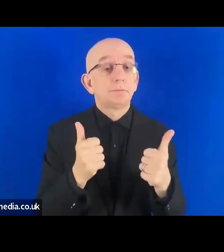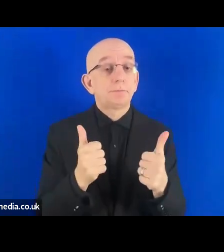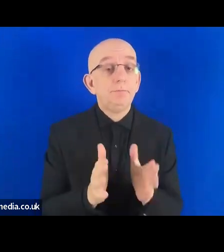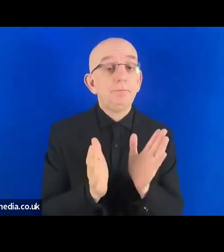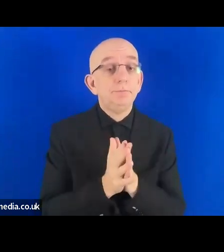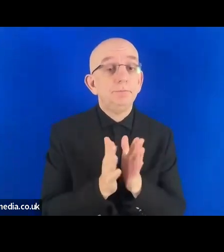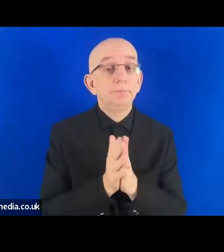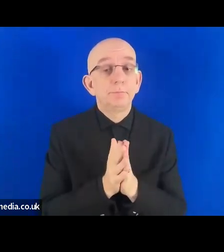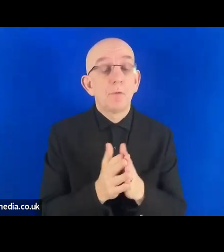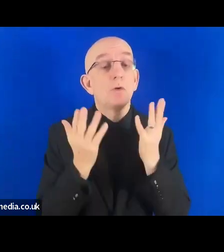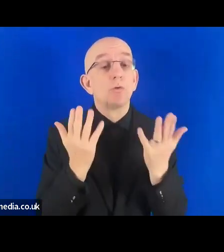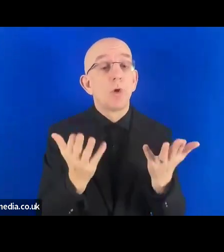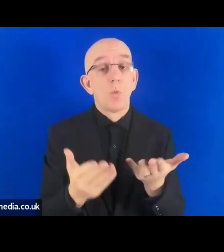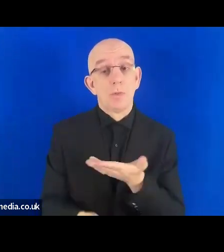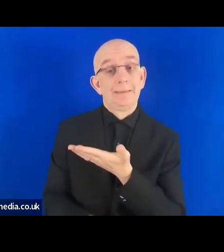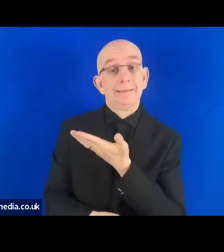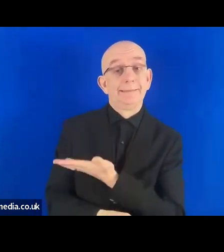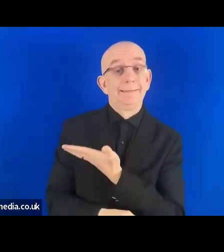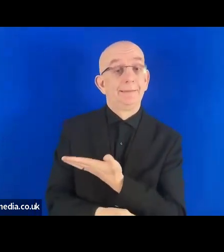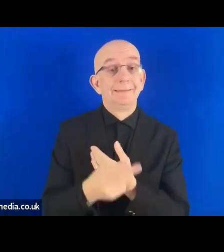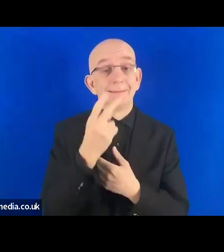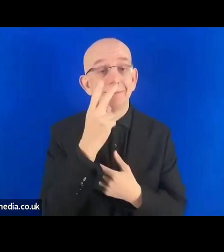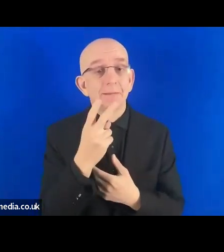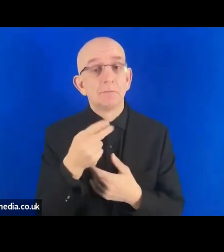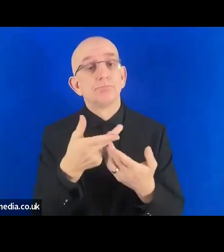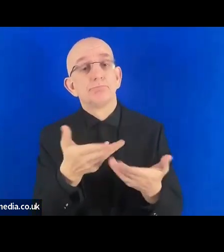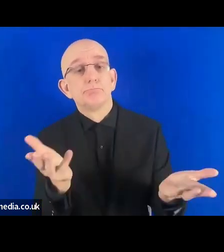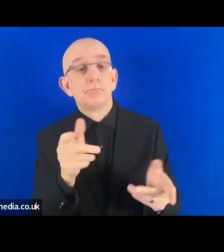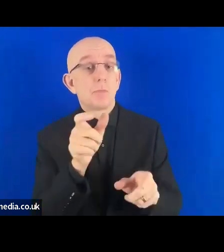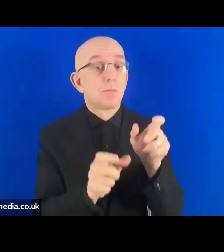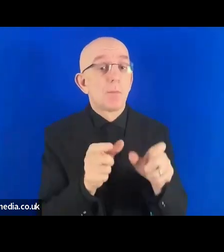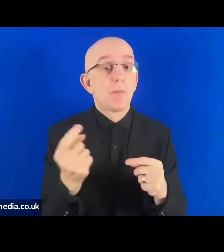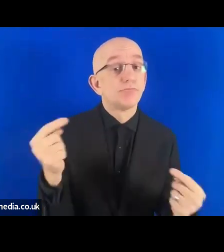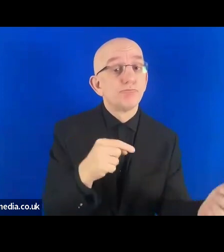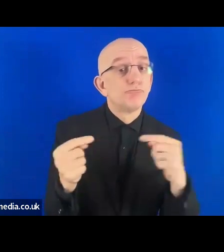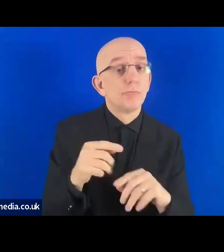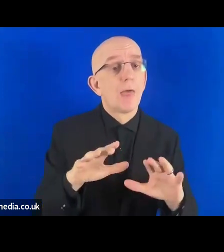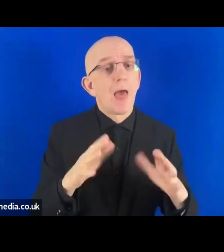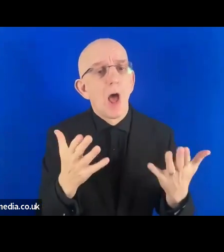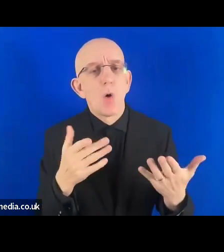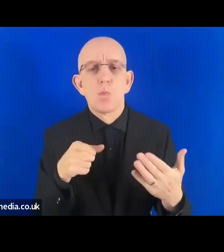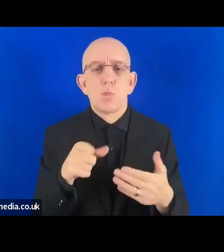the forum participants are able to access the platform? It's quite, colorful. It's quite exciting.